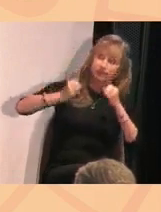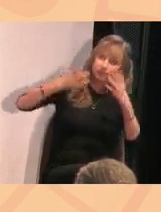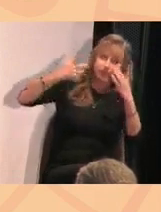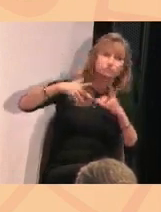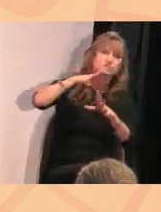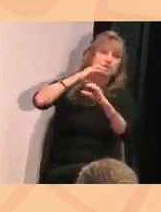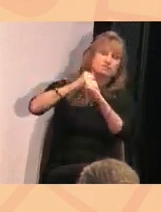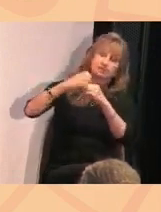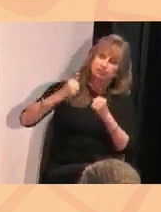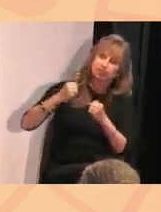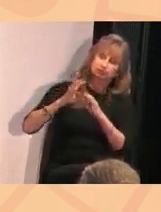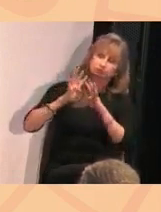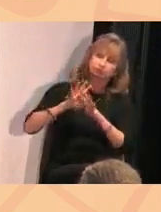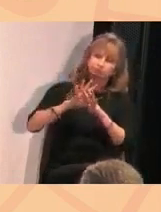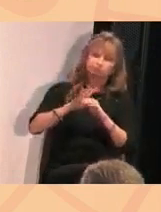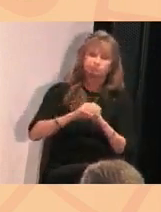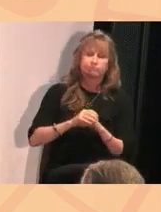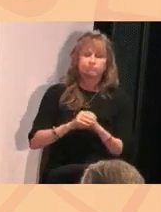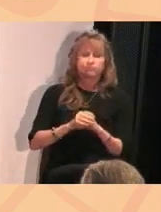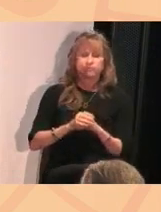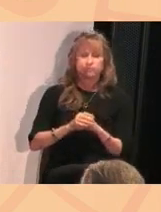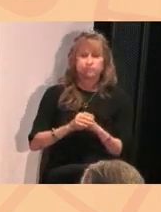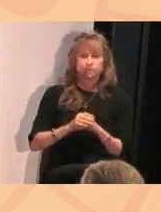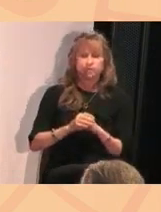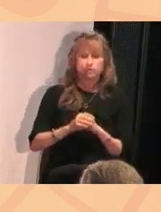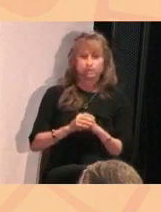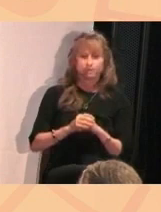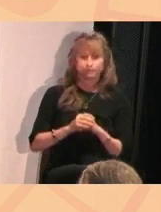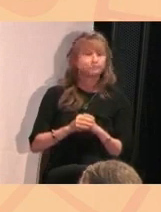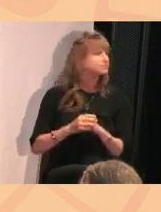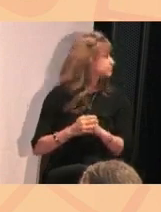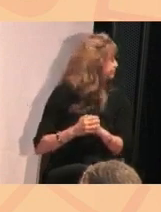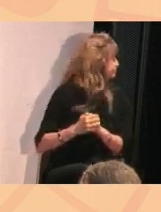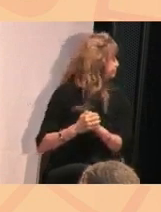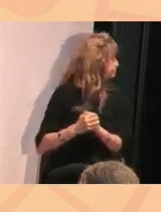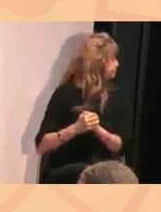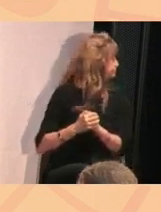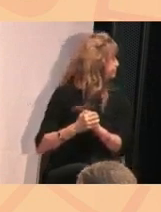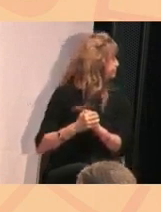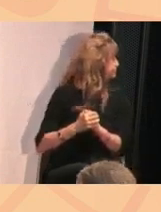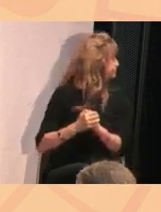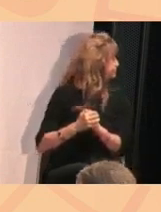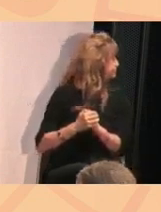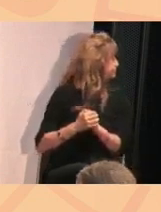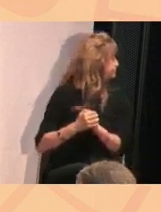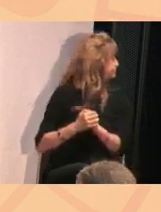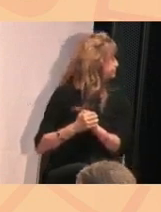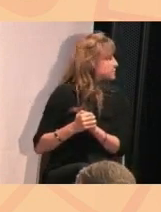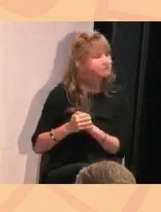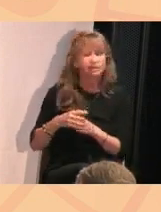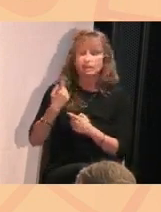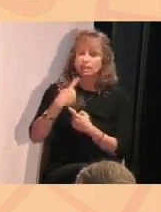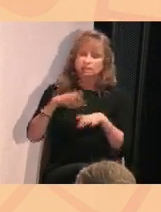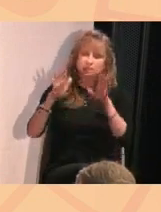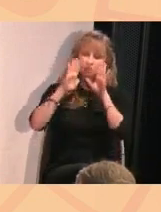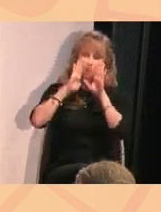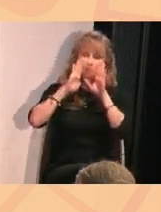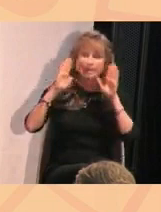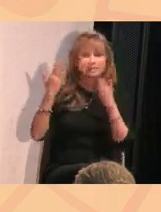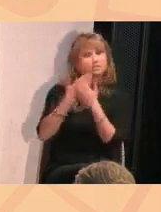of them led by these warriors when they were surrendering to the colony.